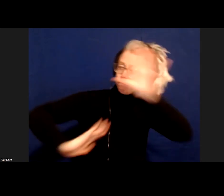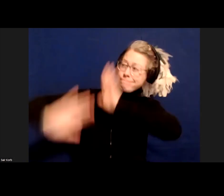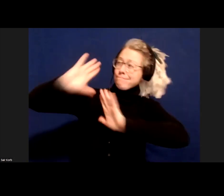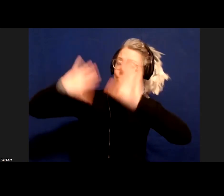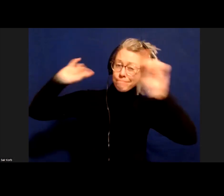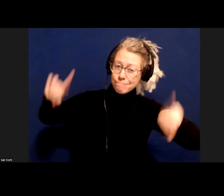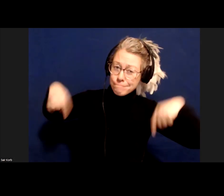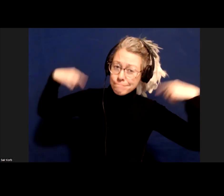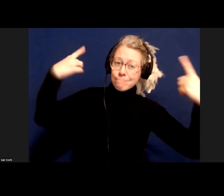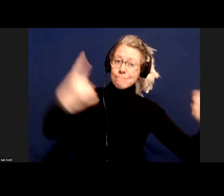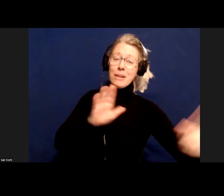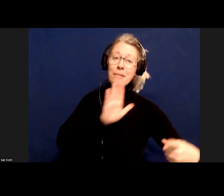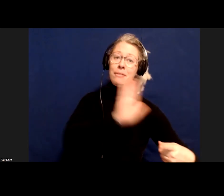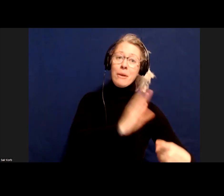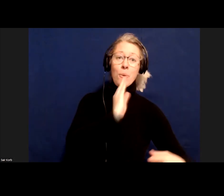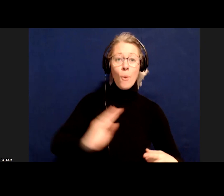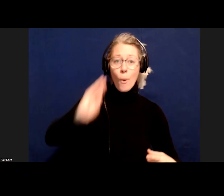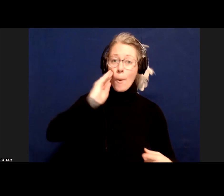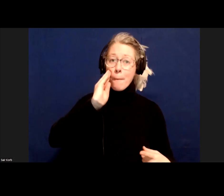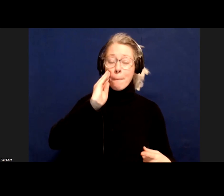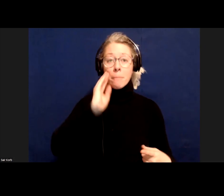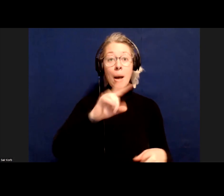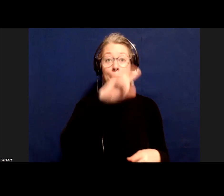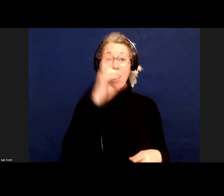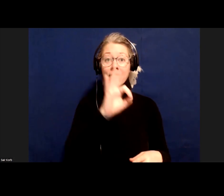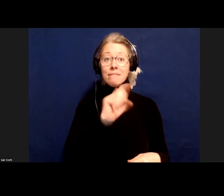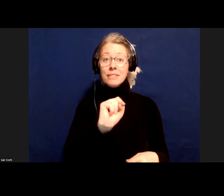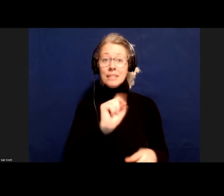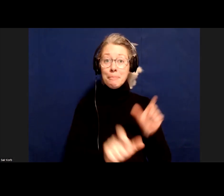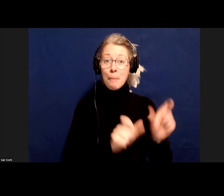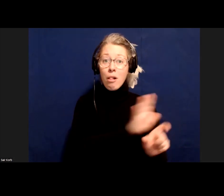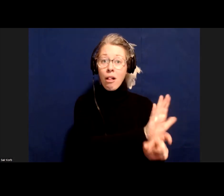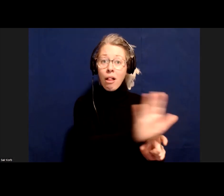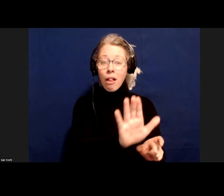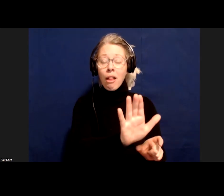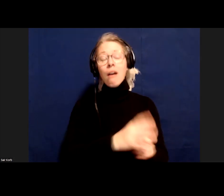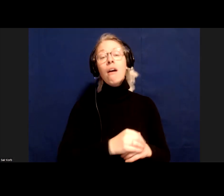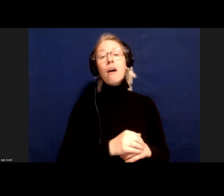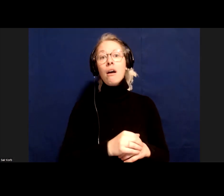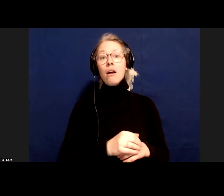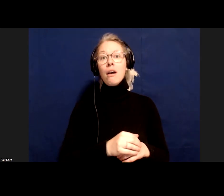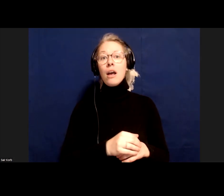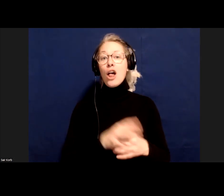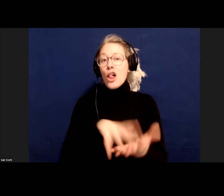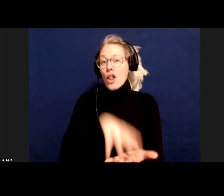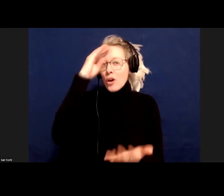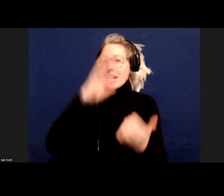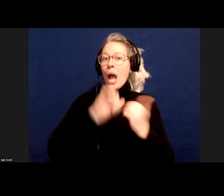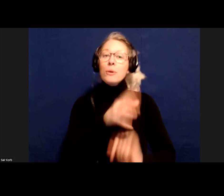the Niitsitapi, the Blackfoot people, of being able to practice how to say Piikani, Siksika,